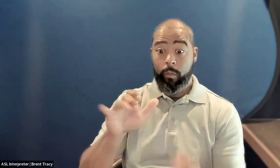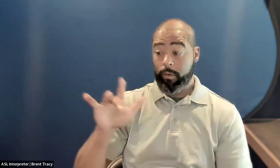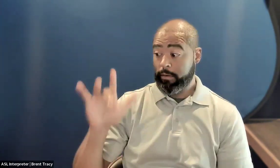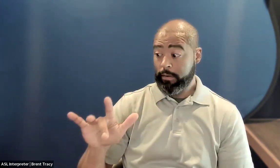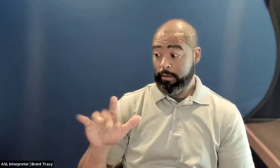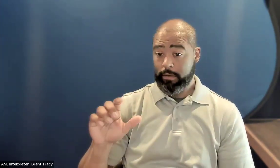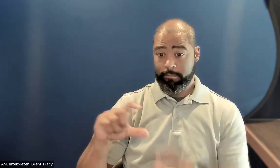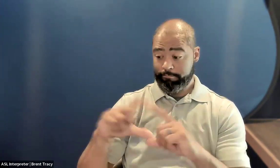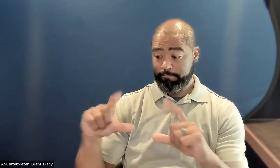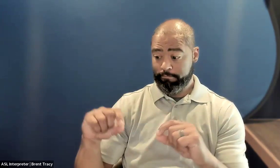Next slide.